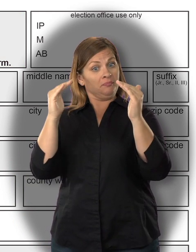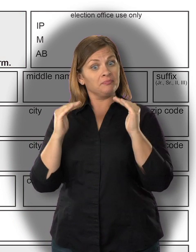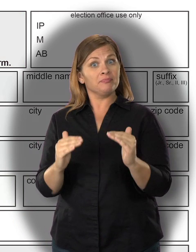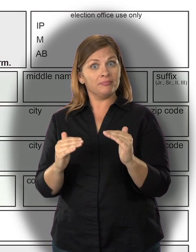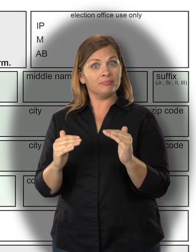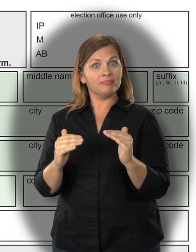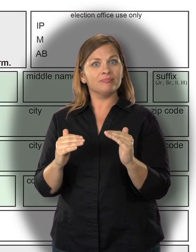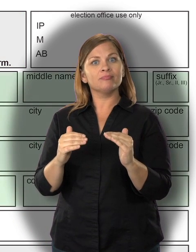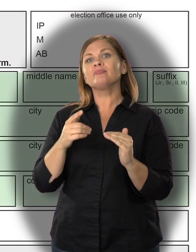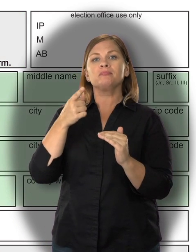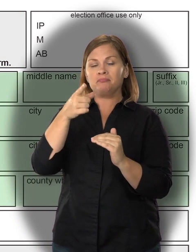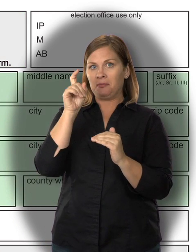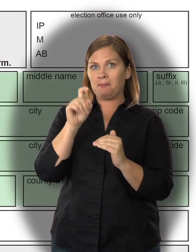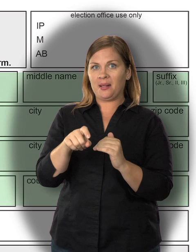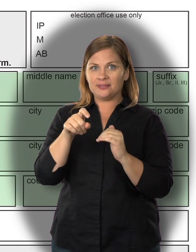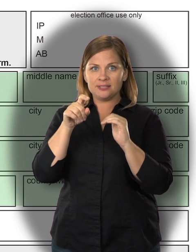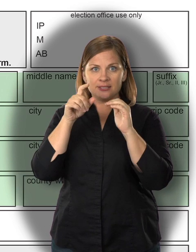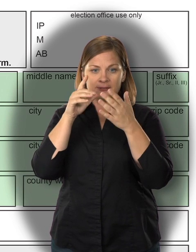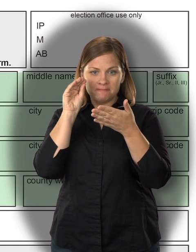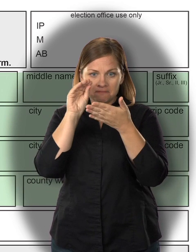For the next questions, you will enter: